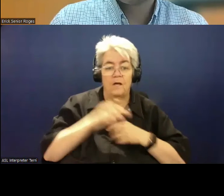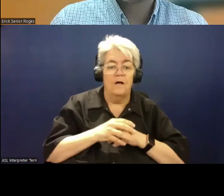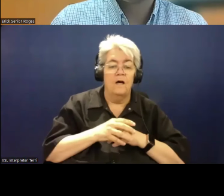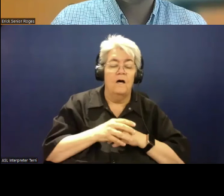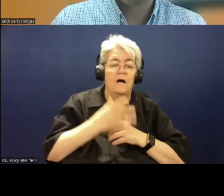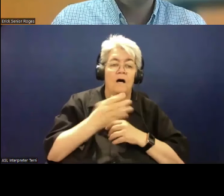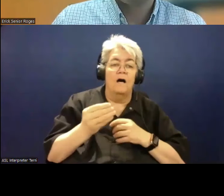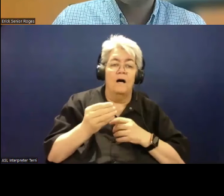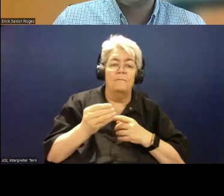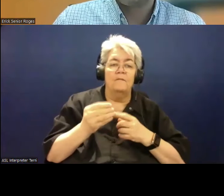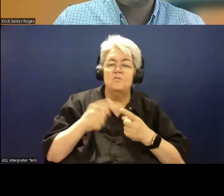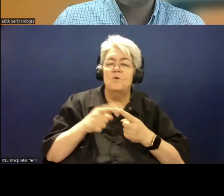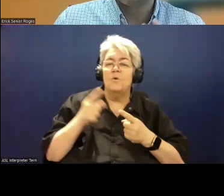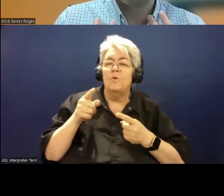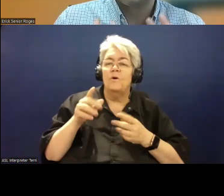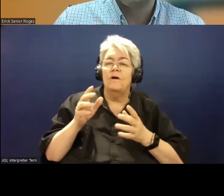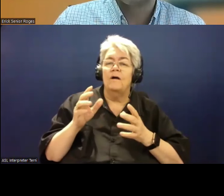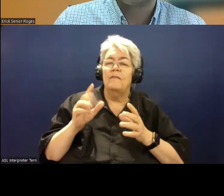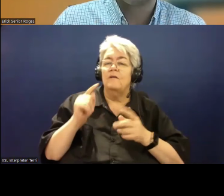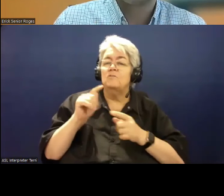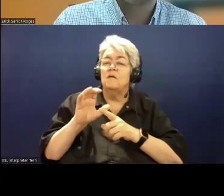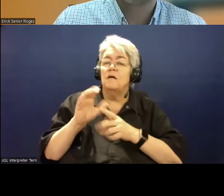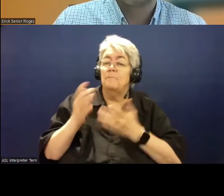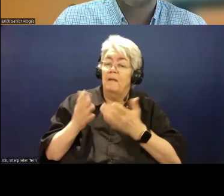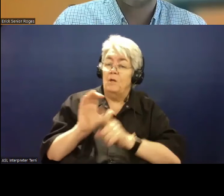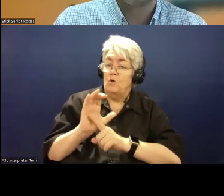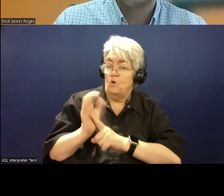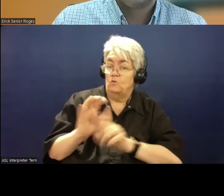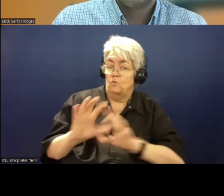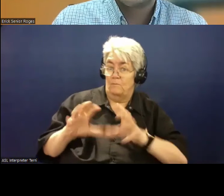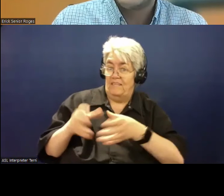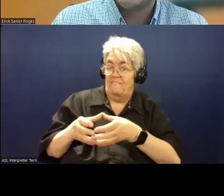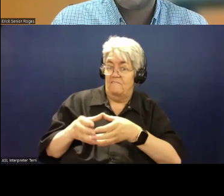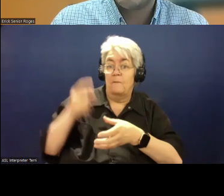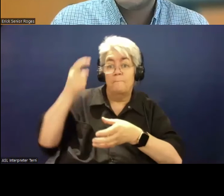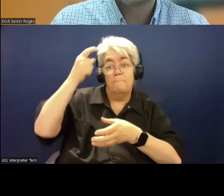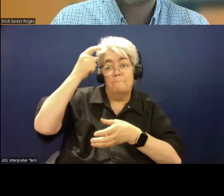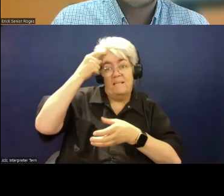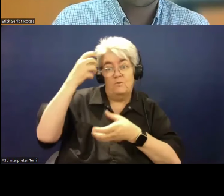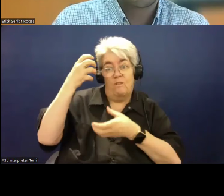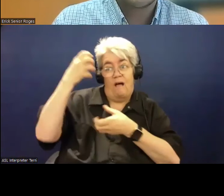THERE IS THIS BELIEF REGARDING MENTAL HEALTH CARE AS A SIGN OF